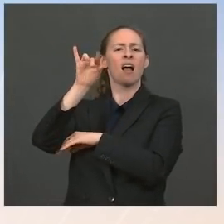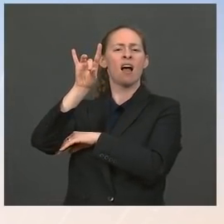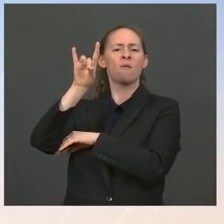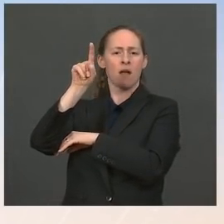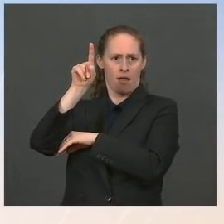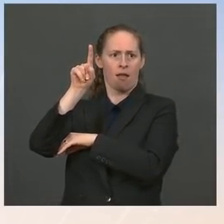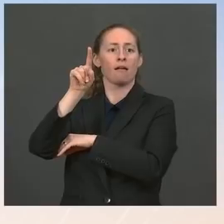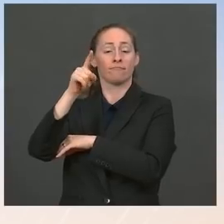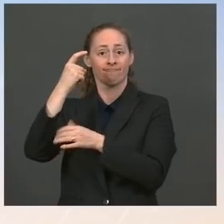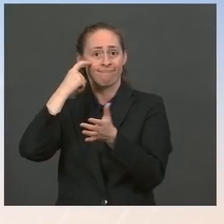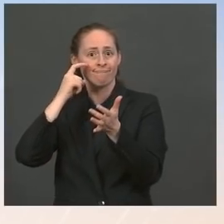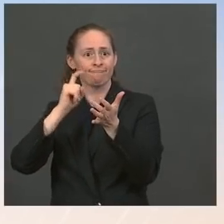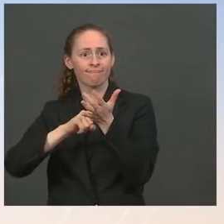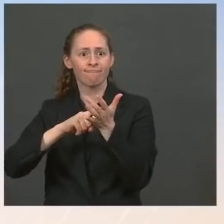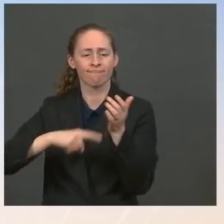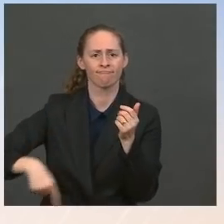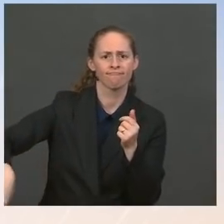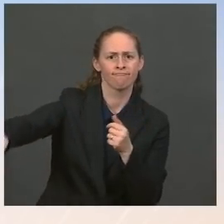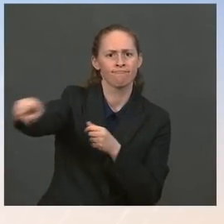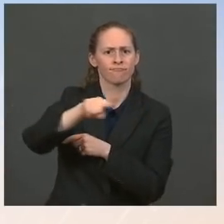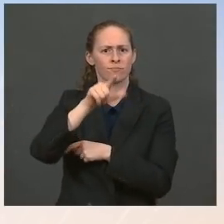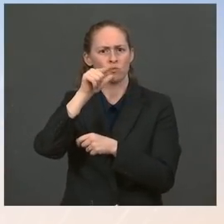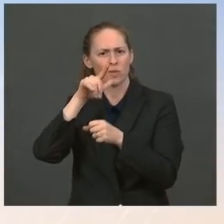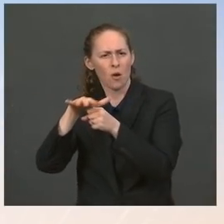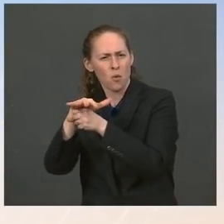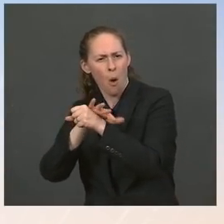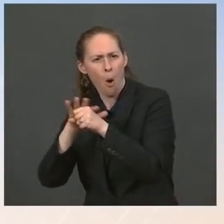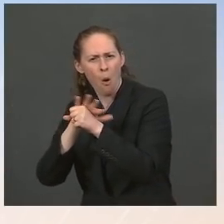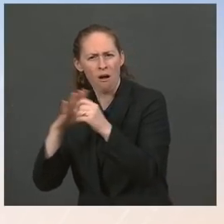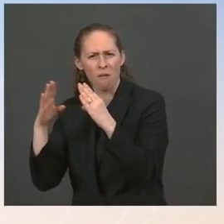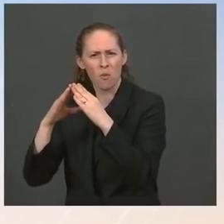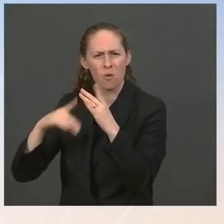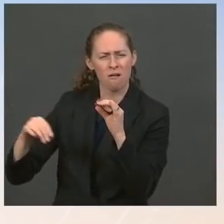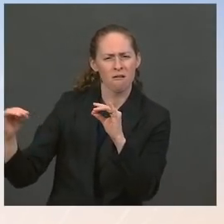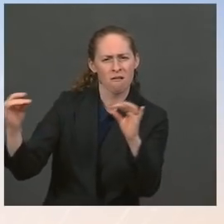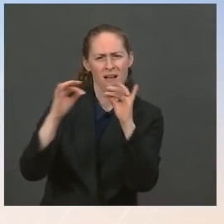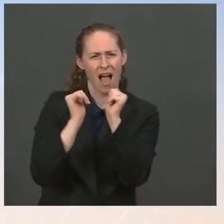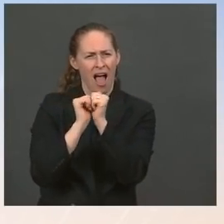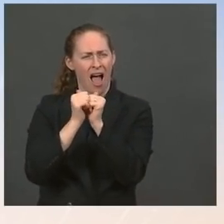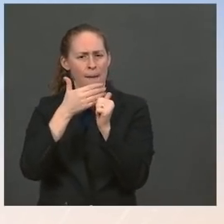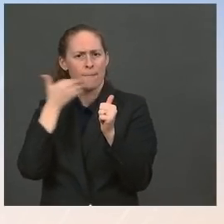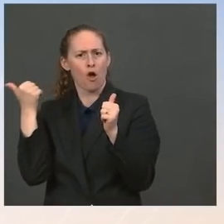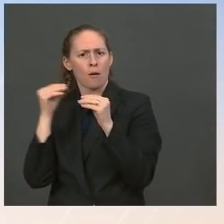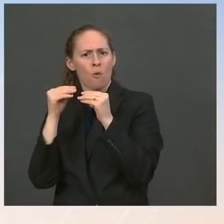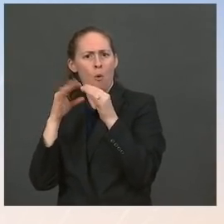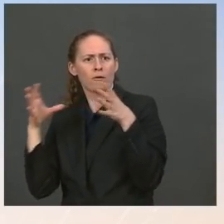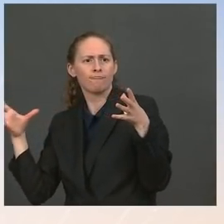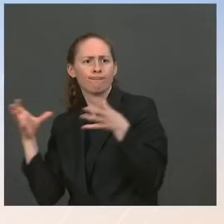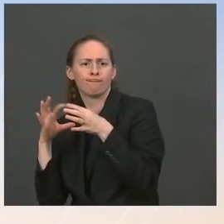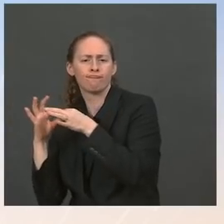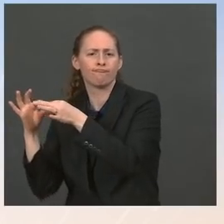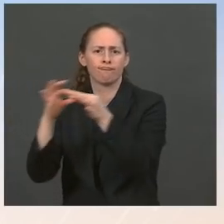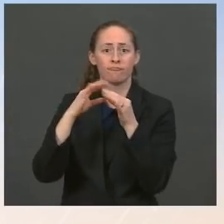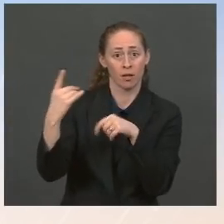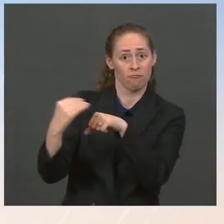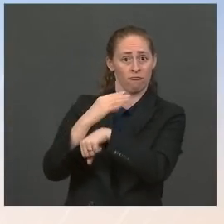And those local ideas are going to be taken very seriously as we try to meet the spirit of this law. The Press: Thank you. Ms. Jean-Pierre: Go ahead, Kaitlan. The Press: Thank you, Secretary Buttigieg.